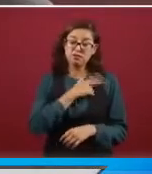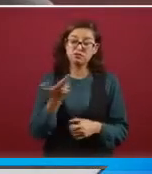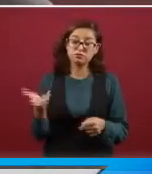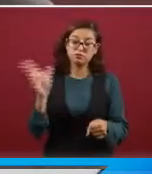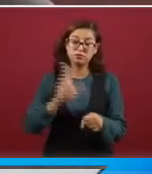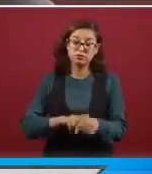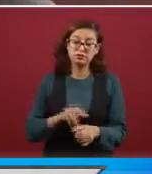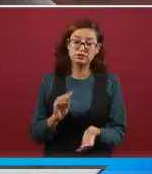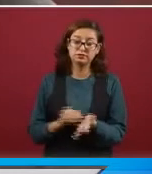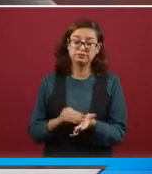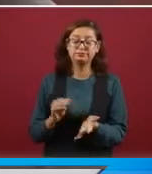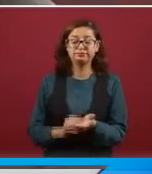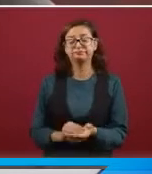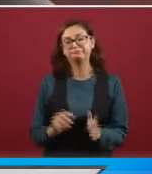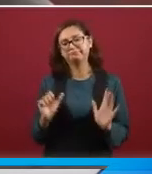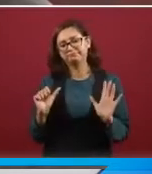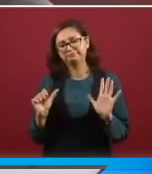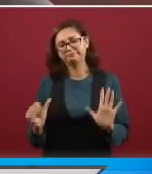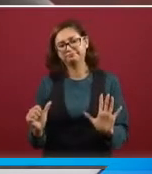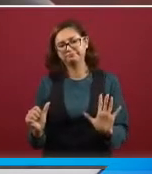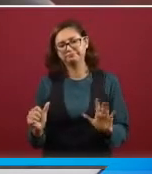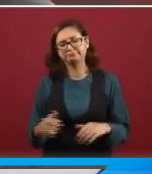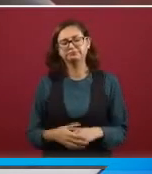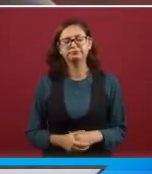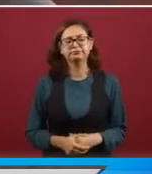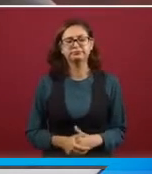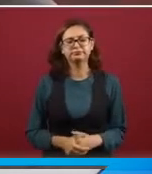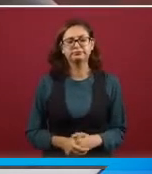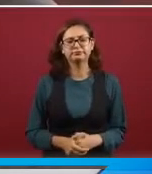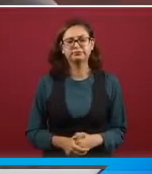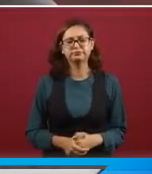the death of 8 Mexicans in the events in Texas is confirmed